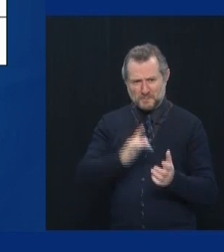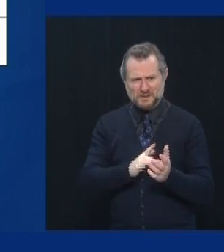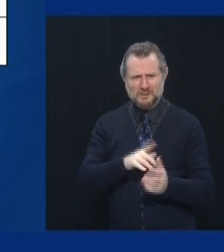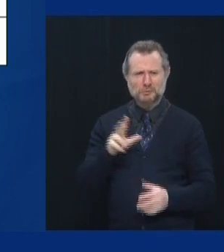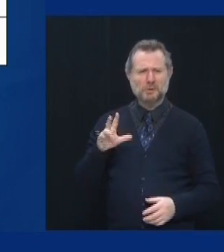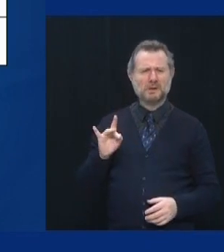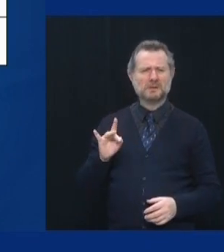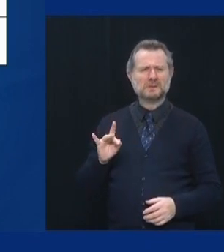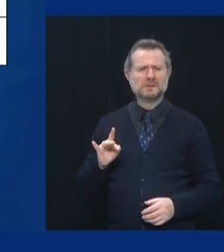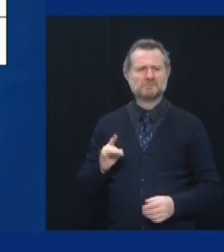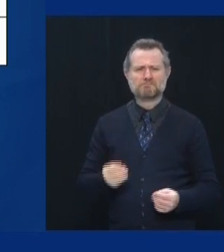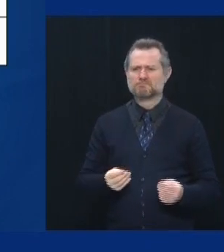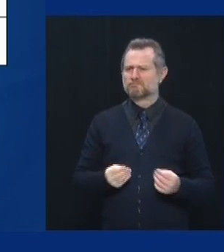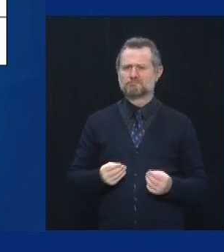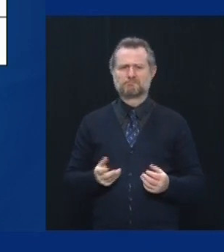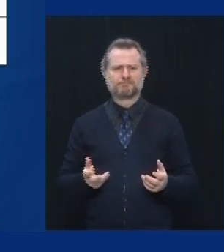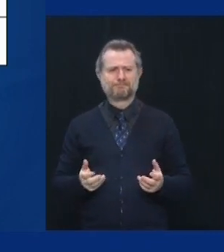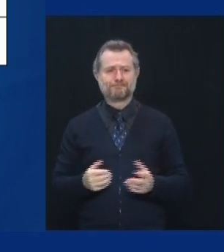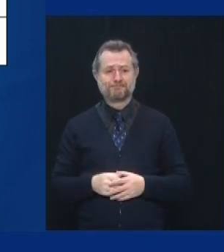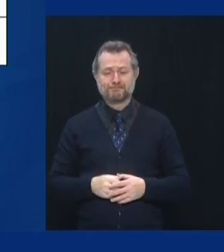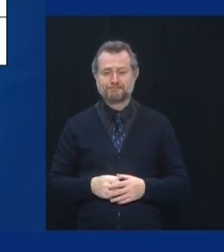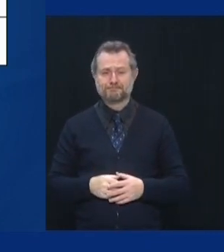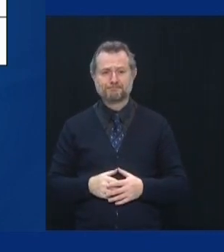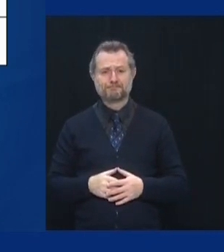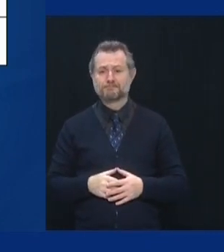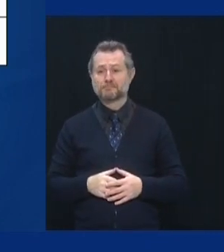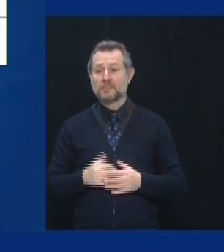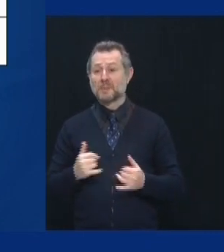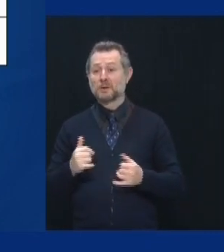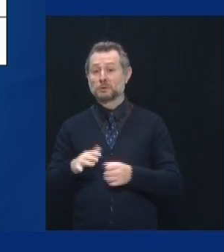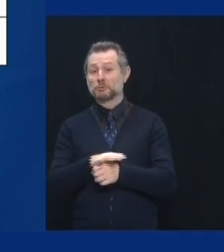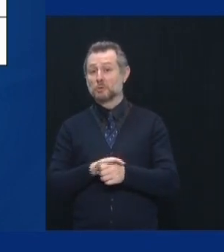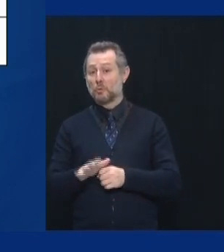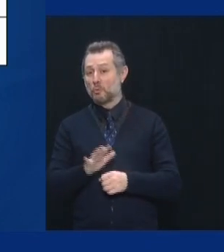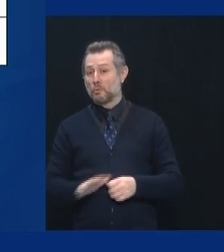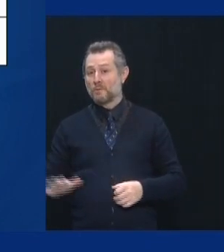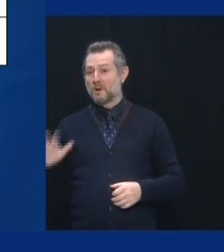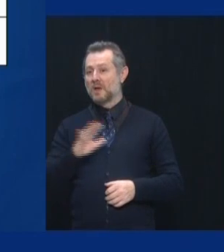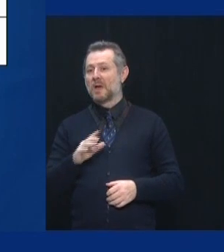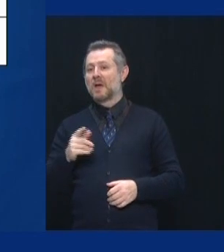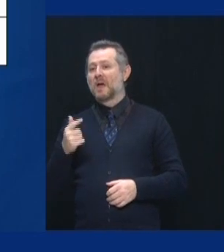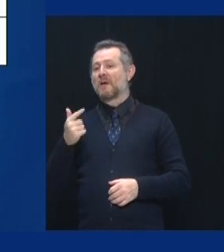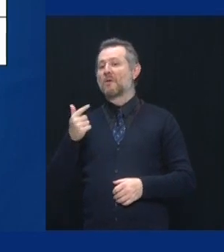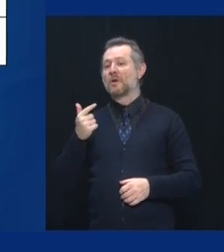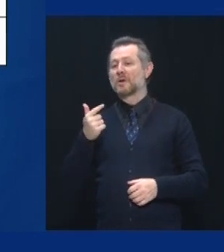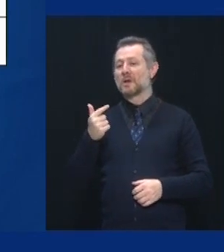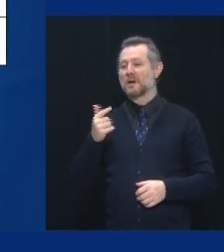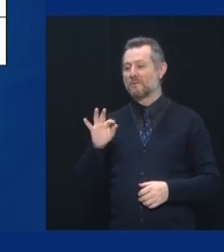36 AT BROOKVILLE. 36 IN NORTH CENTRAL.